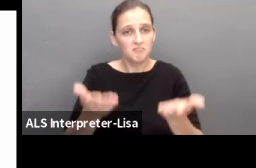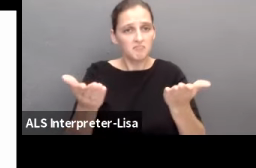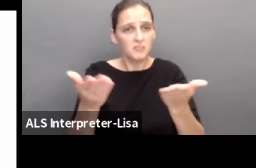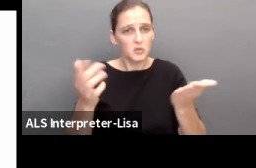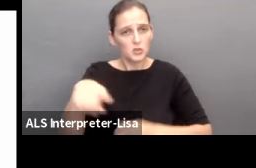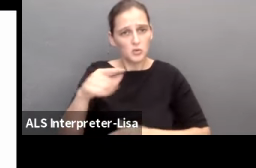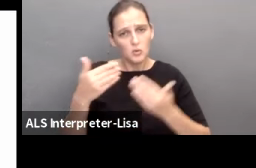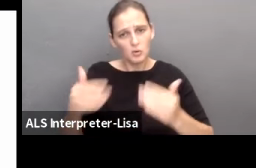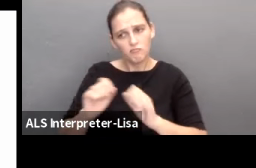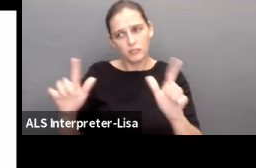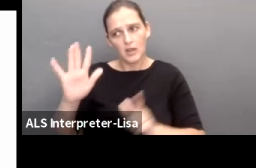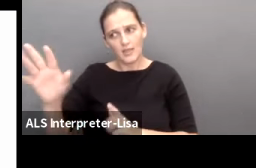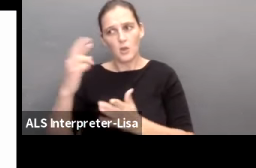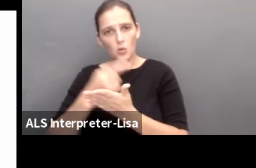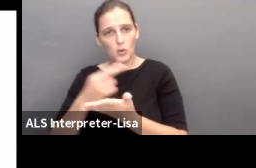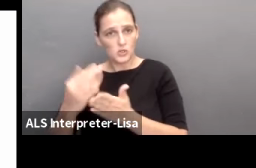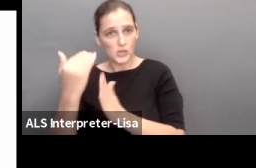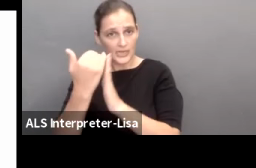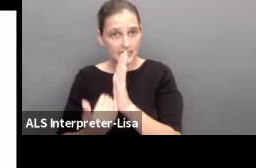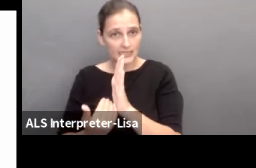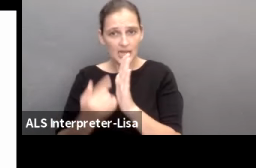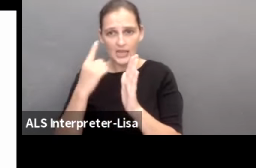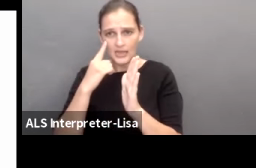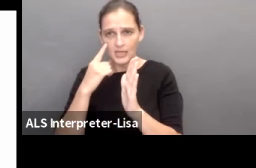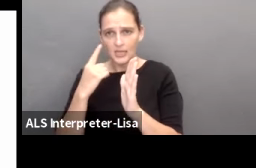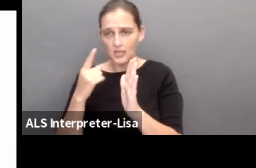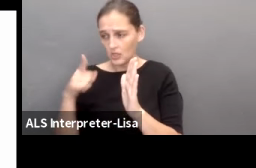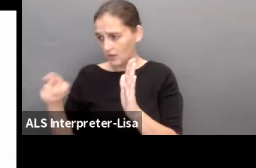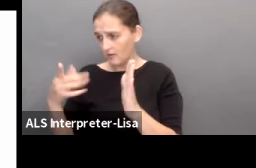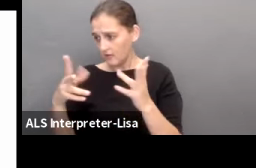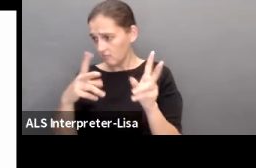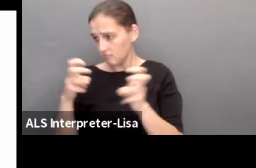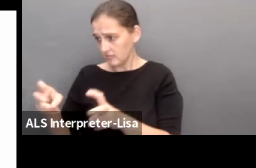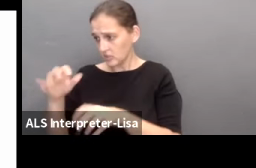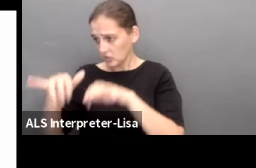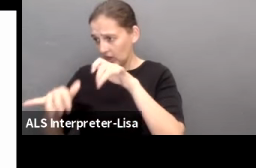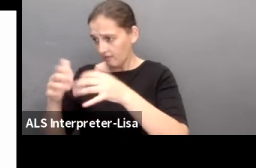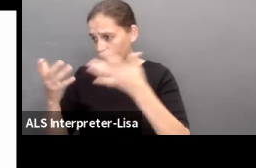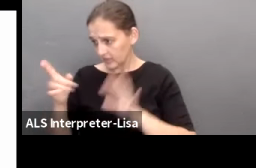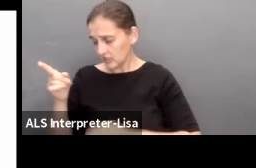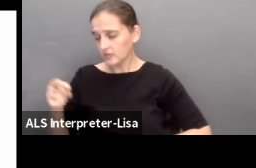list. I believe one of my colleagues has posted it again in the chat window.